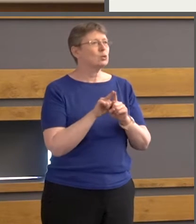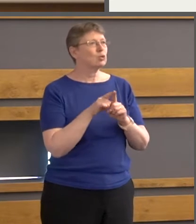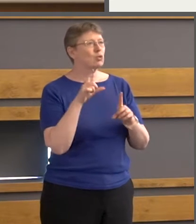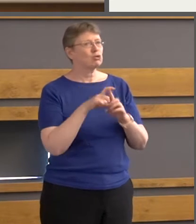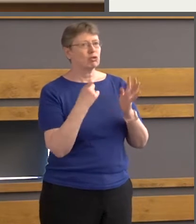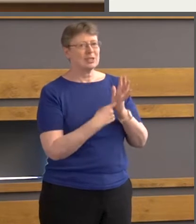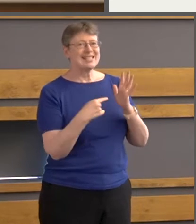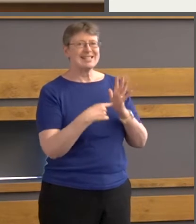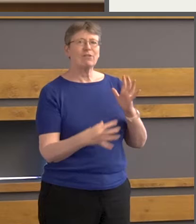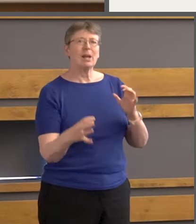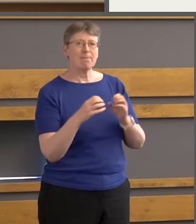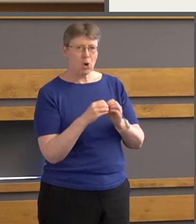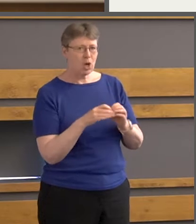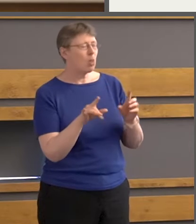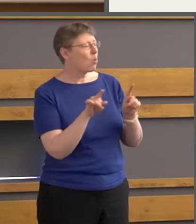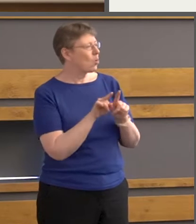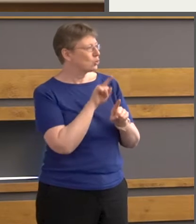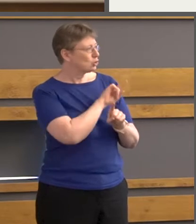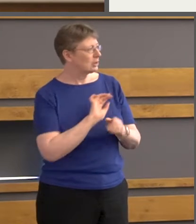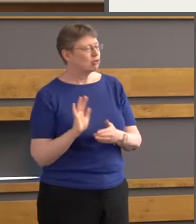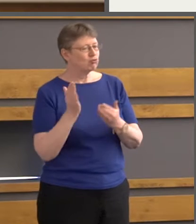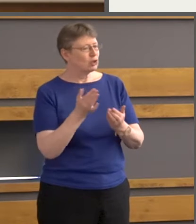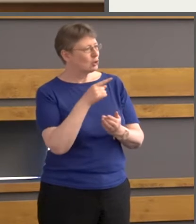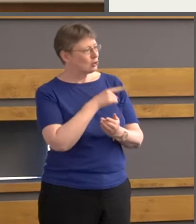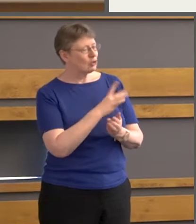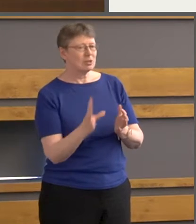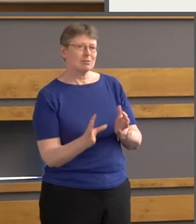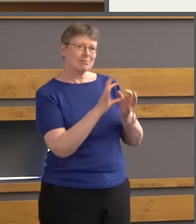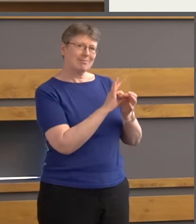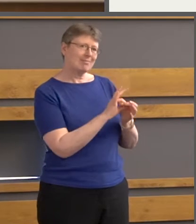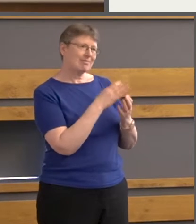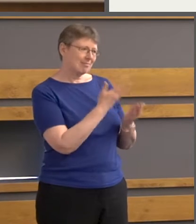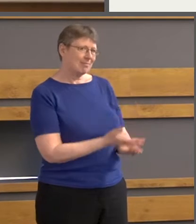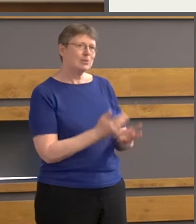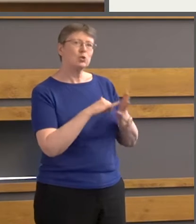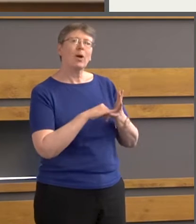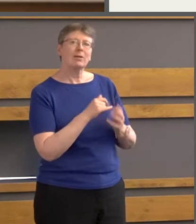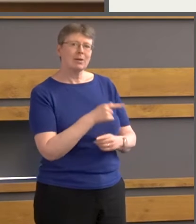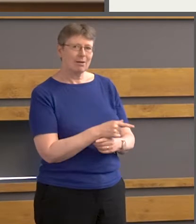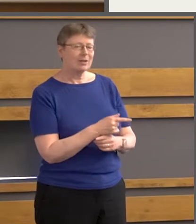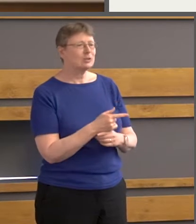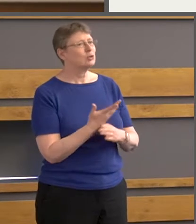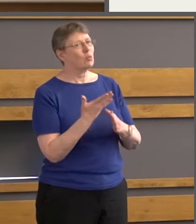who very kindly introduced us at the museum to Swapnaa and who has co-curated the display with us.